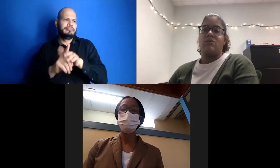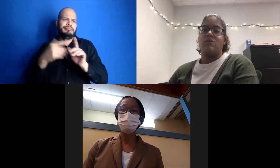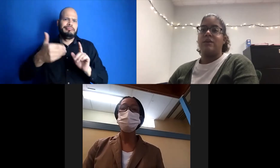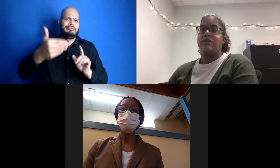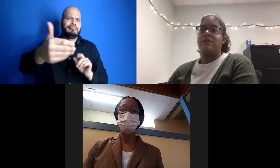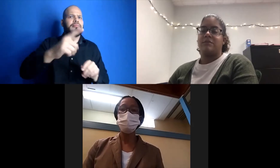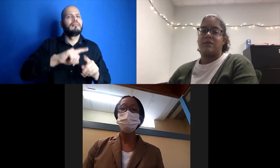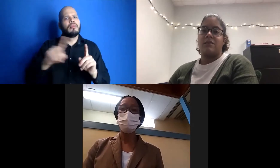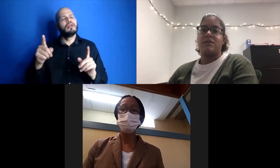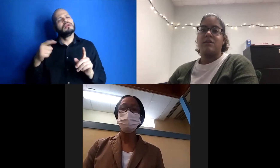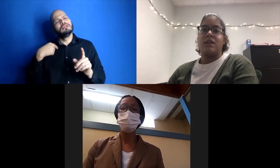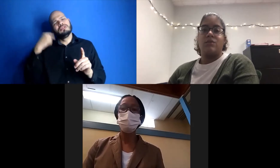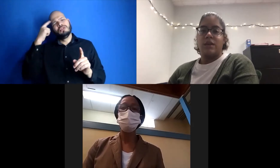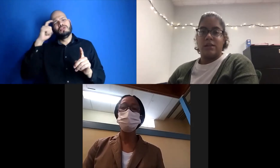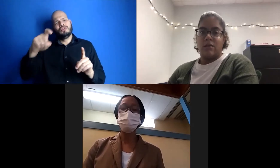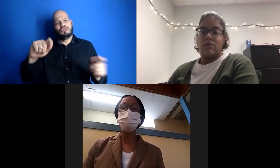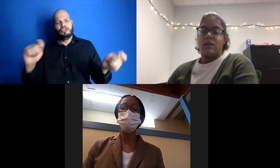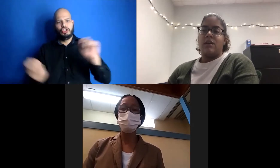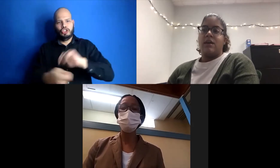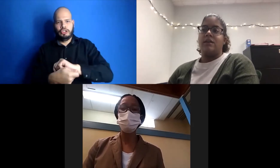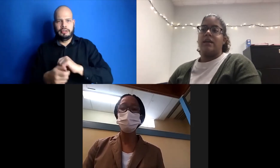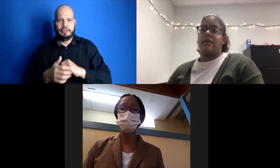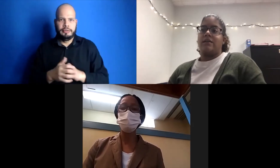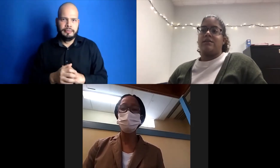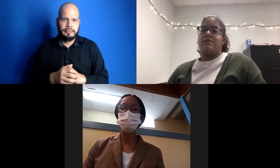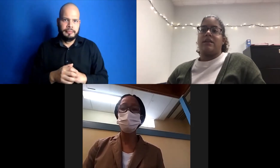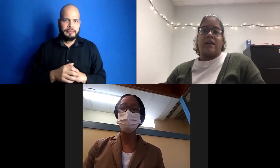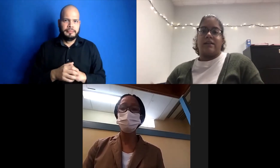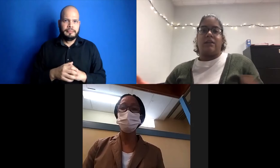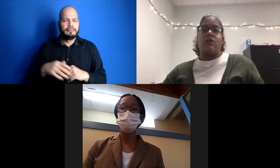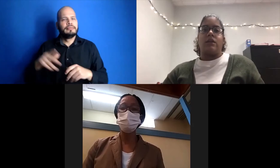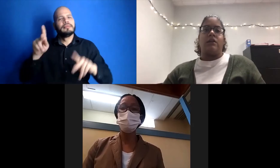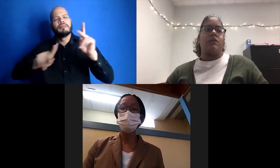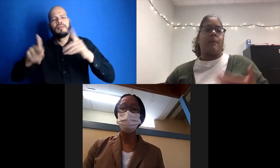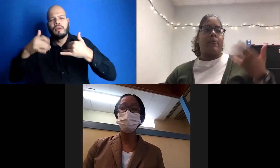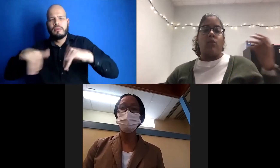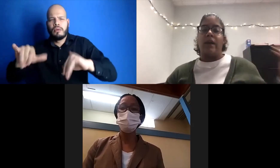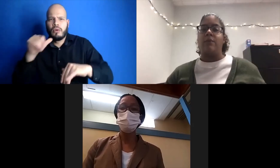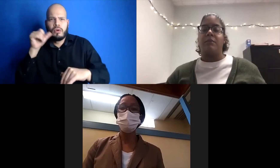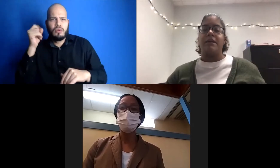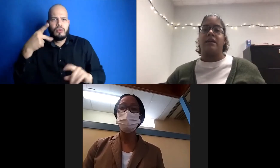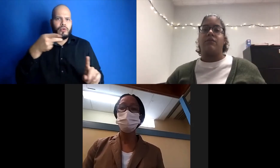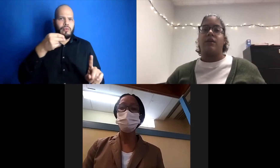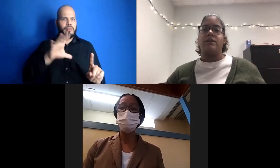we feel sometimes they really don't and like it's like I said earlier when I'm with my deaf friend